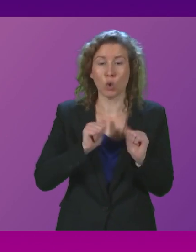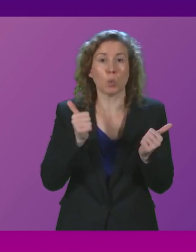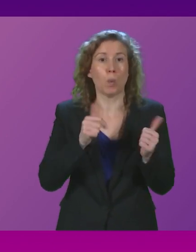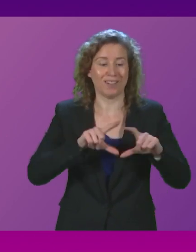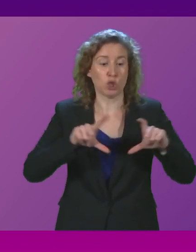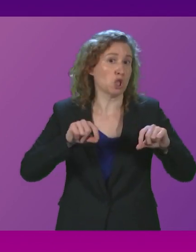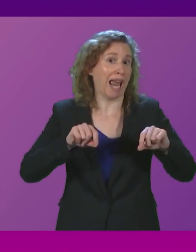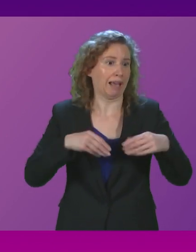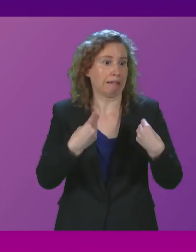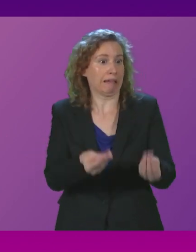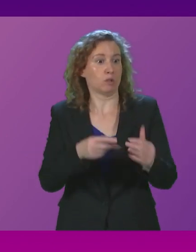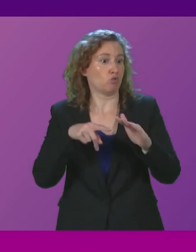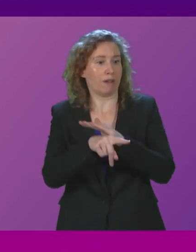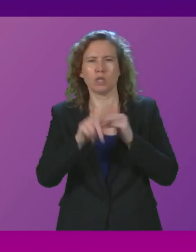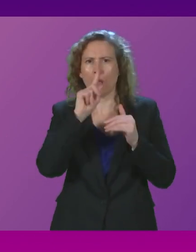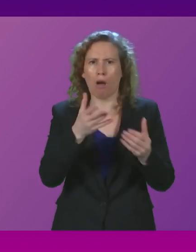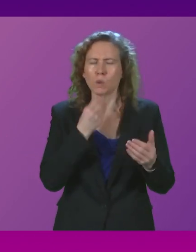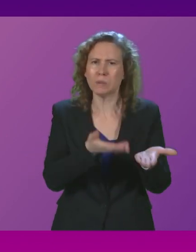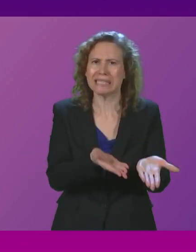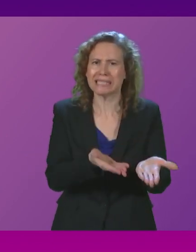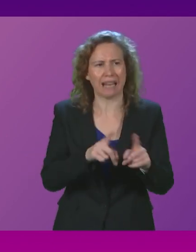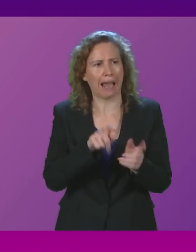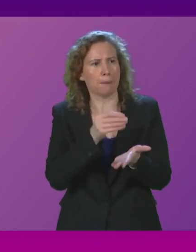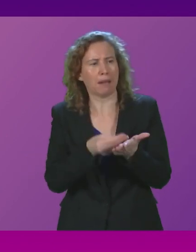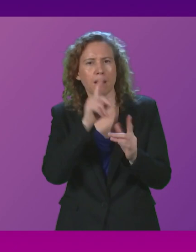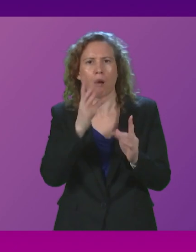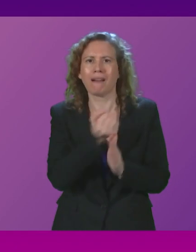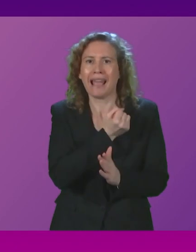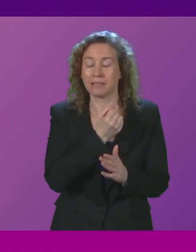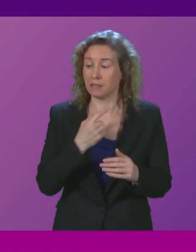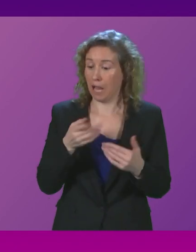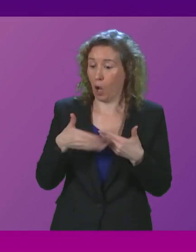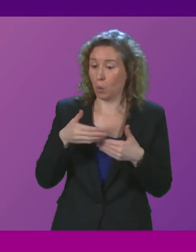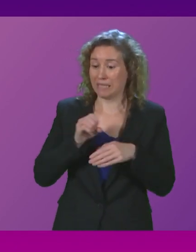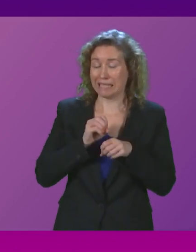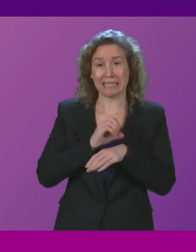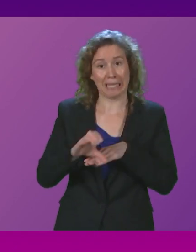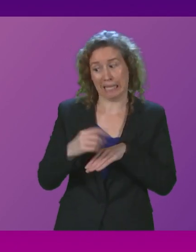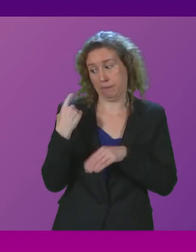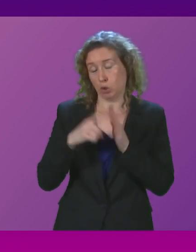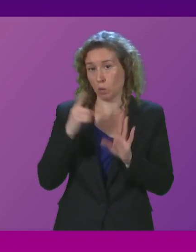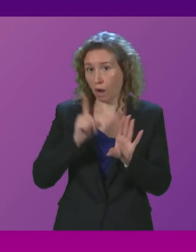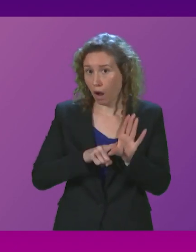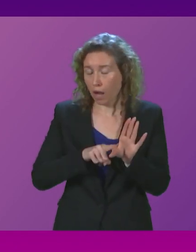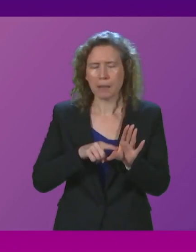Although the Government closed the scheme in July, it still has not acted on my call to re-issue the appeal for homes.